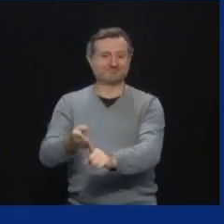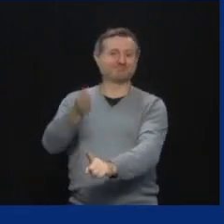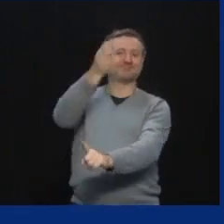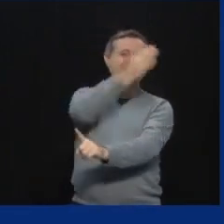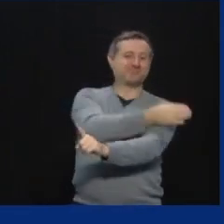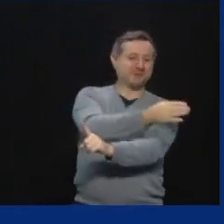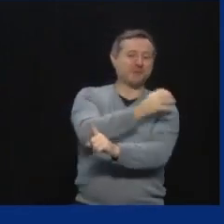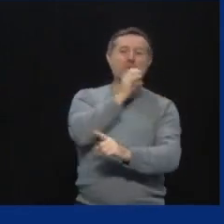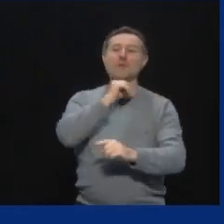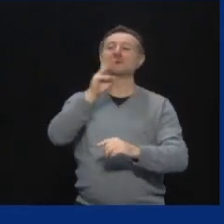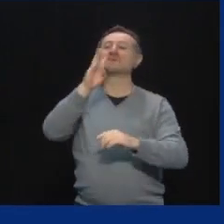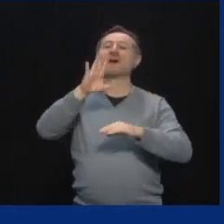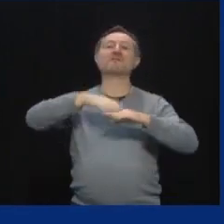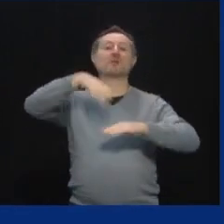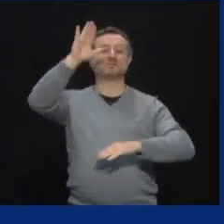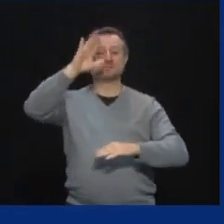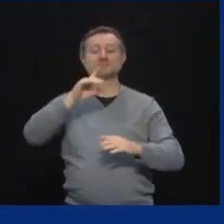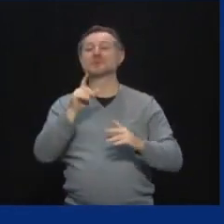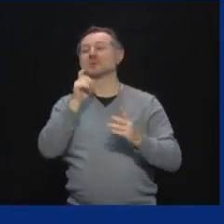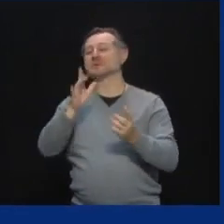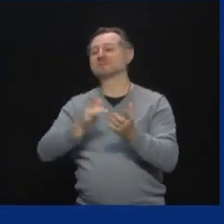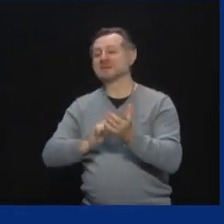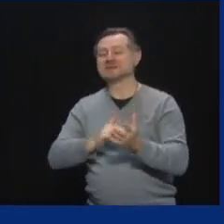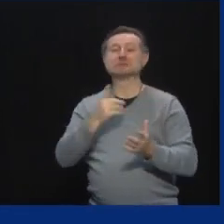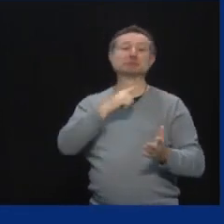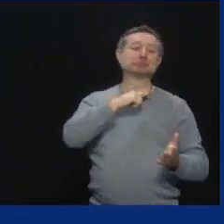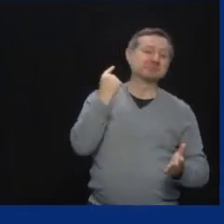risk settings were working high risk settings as well. And that's important